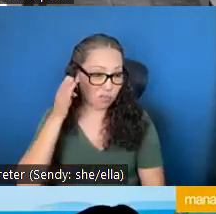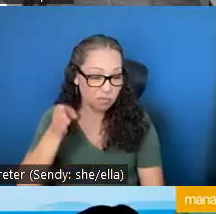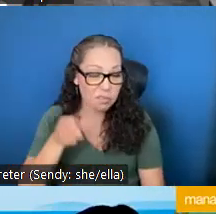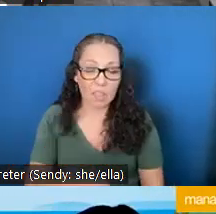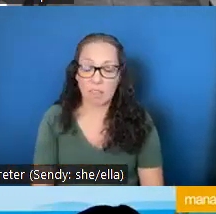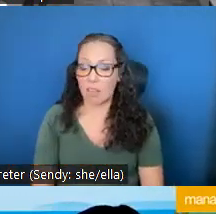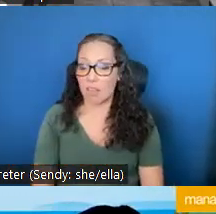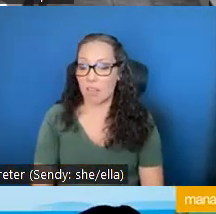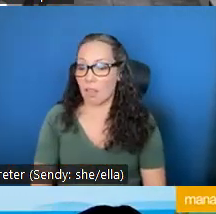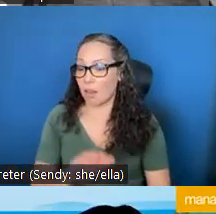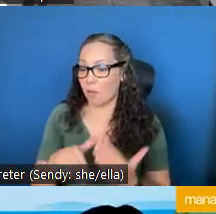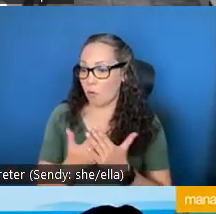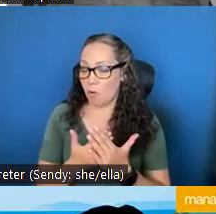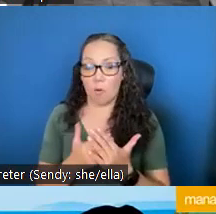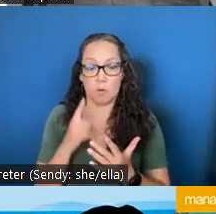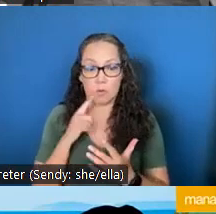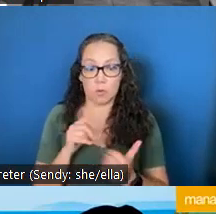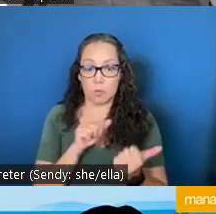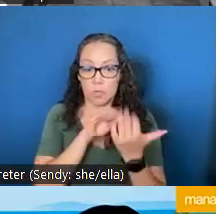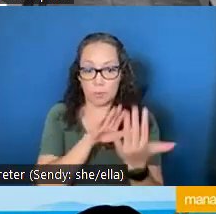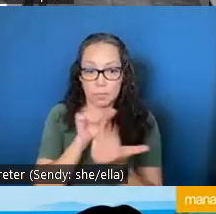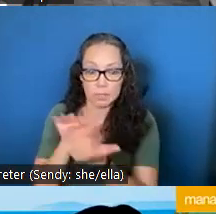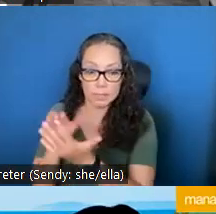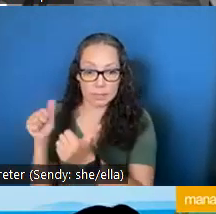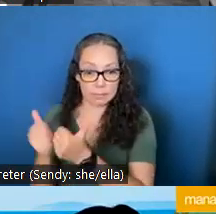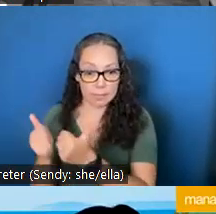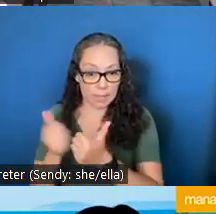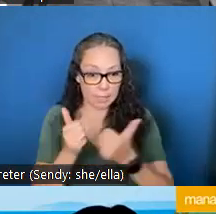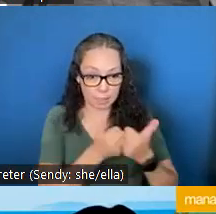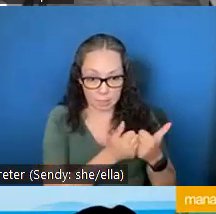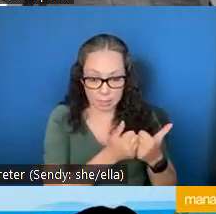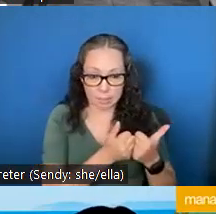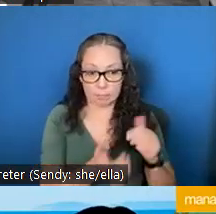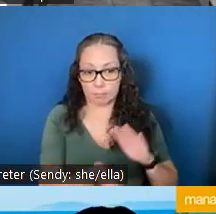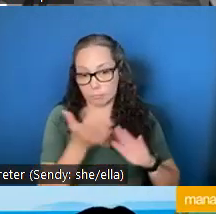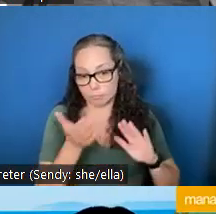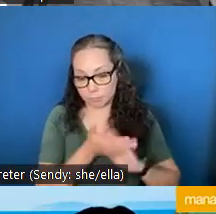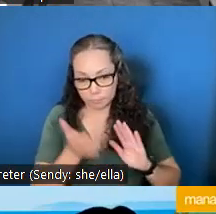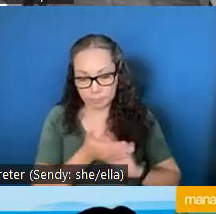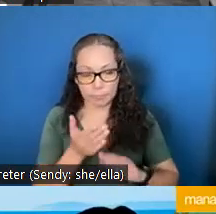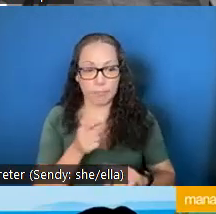addressing uh challenges and that operational challenges that adrcs might currently face in